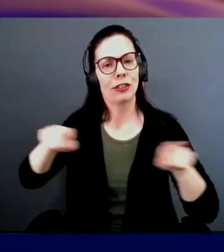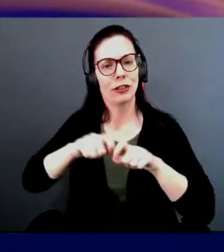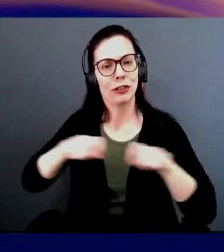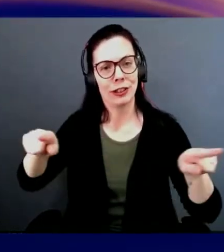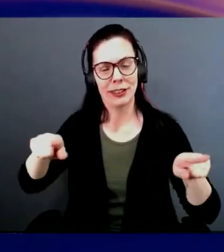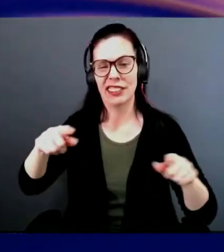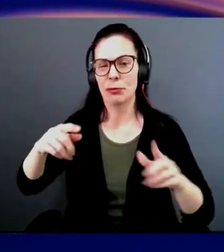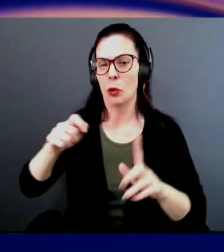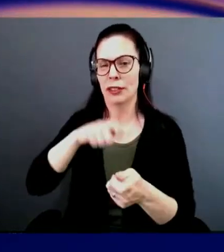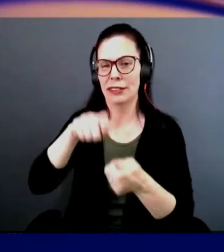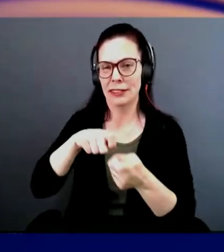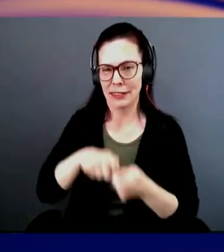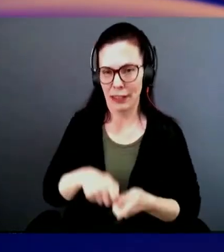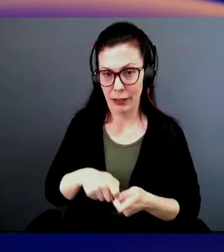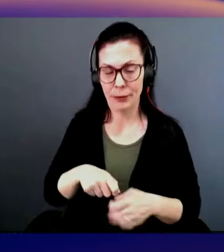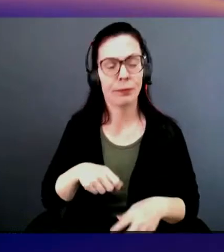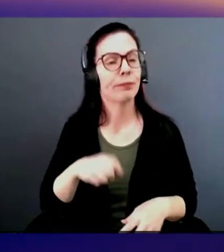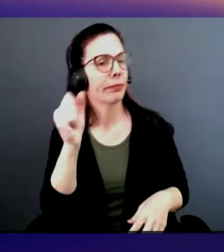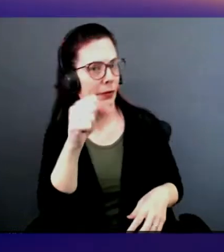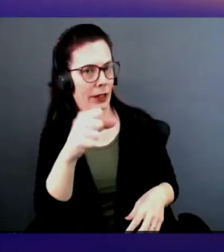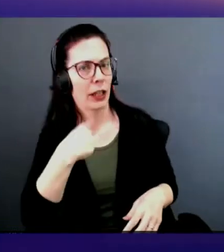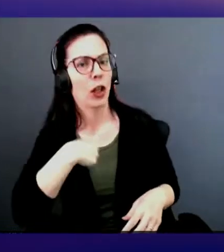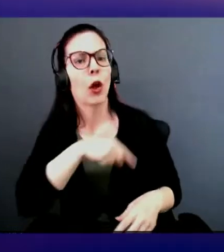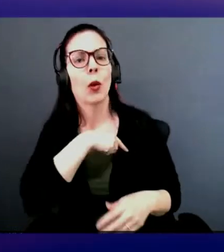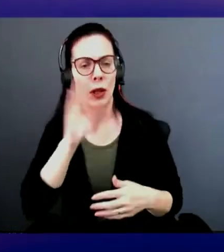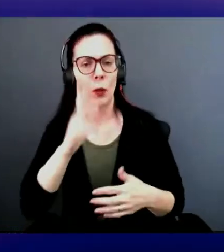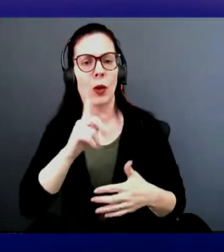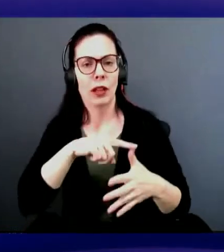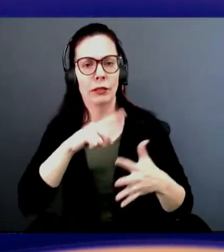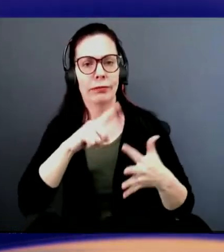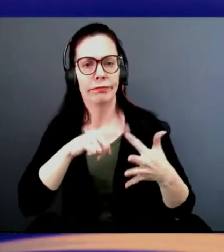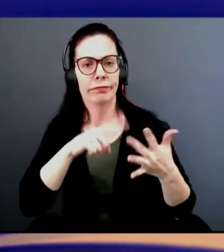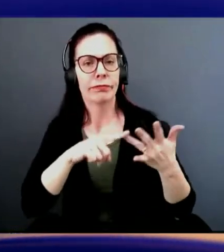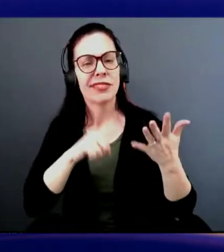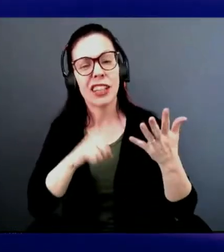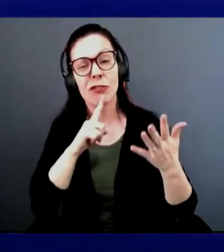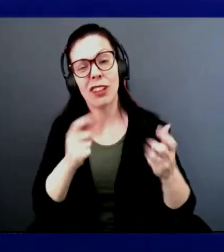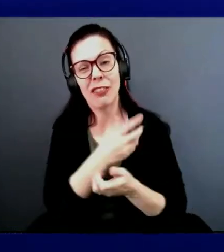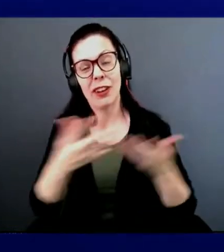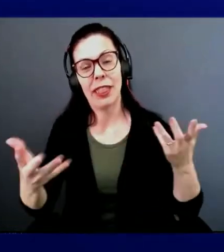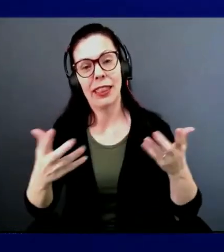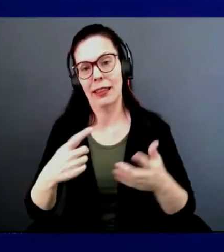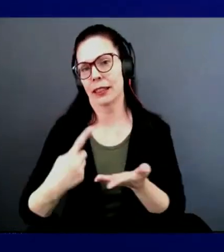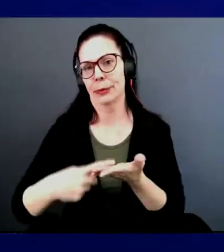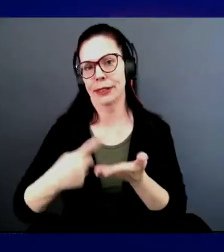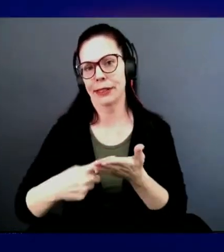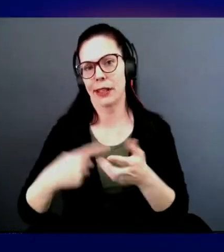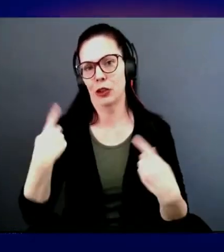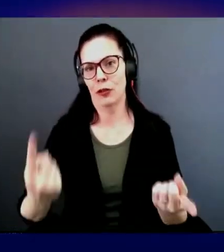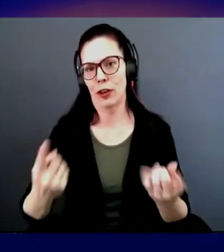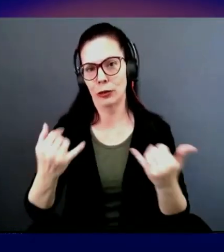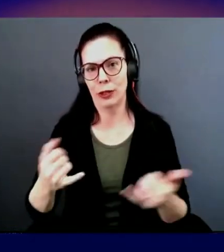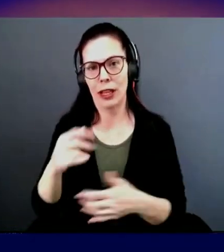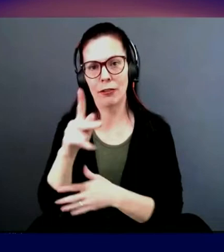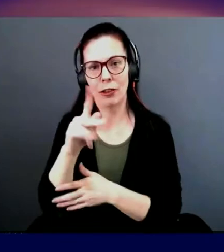Yeah so we're actually gonna be going through essentially everything that's been covered in today's Keynote and we're gonna actually be dealing with